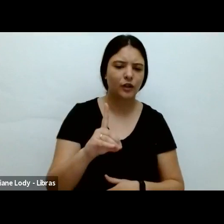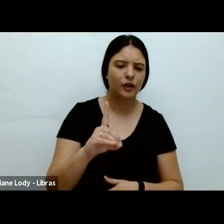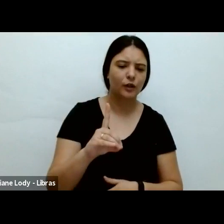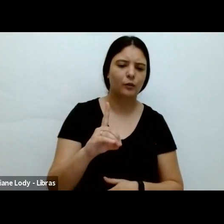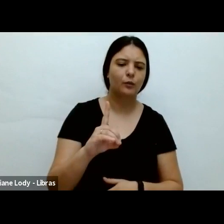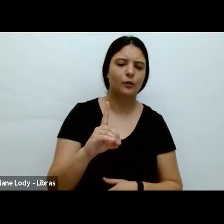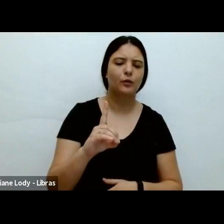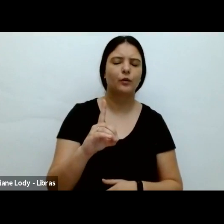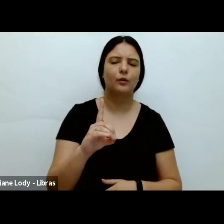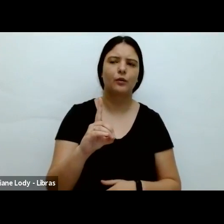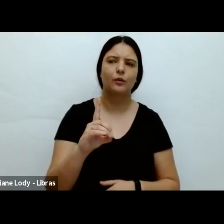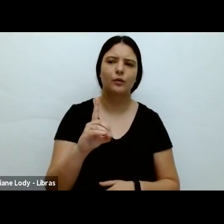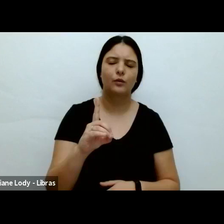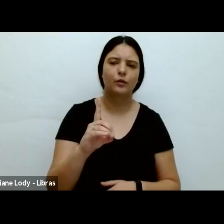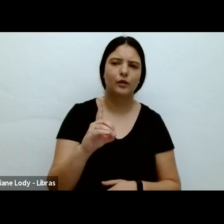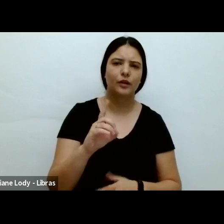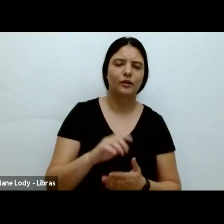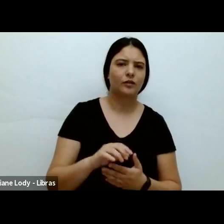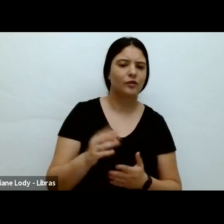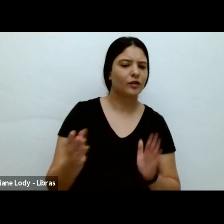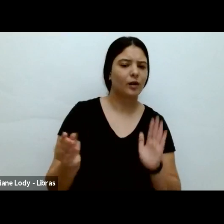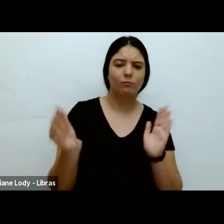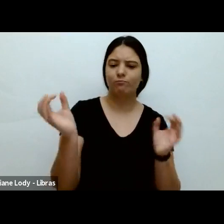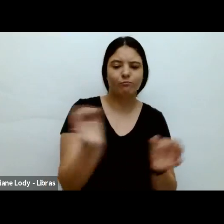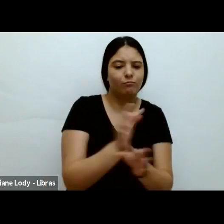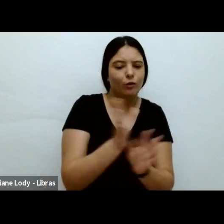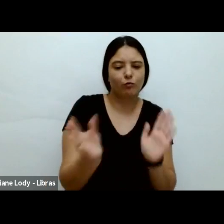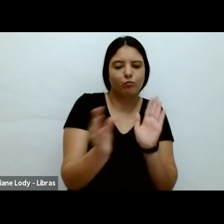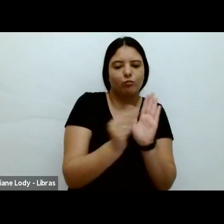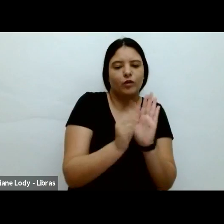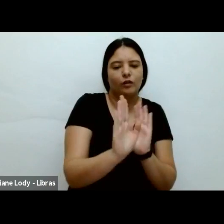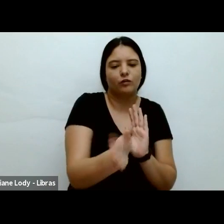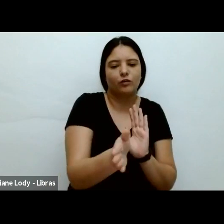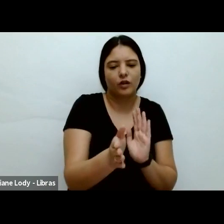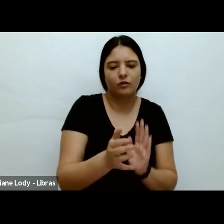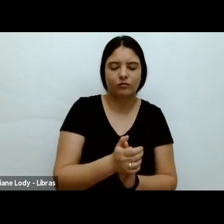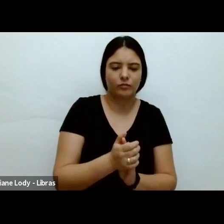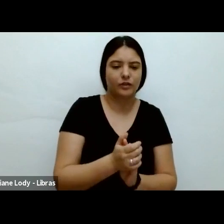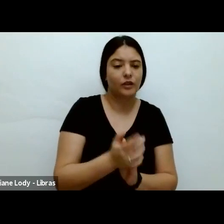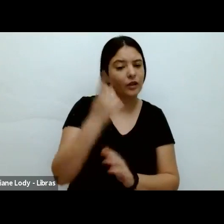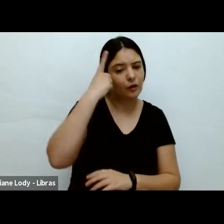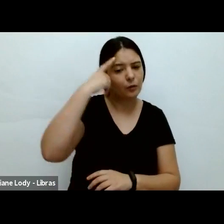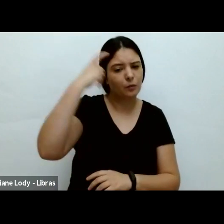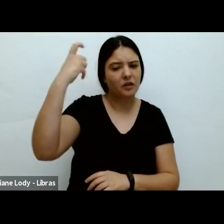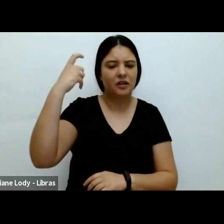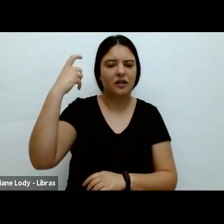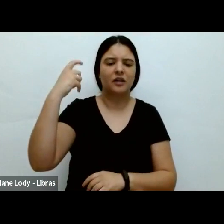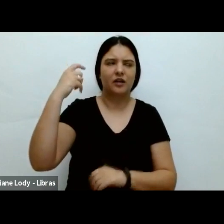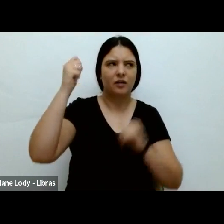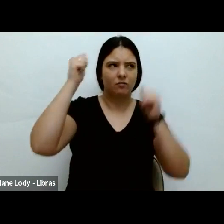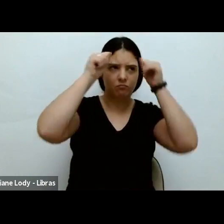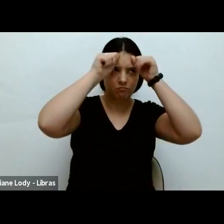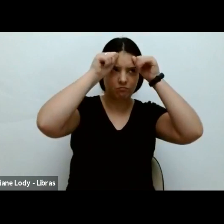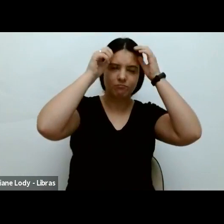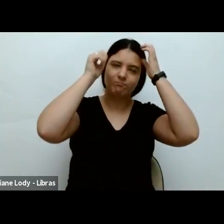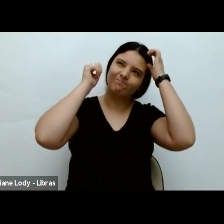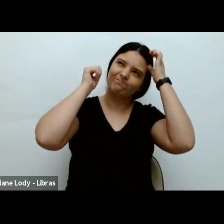And also And also, have your is cut also, have your is quite an important. idea.